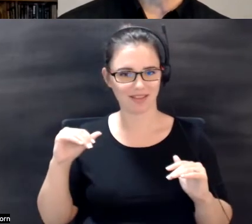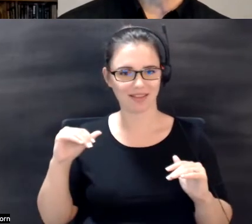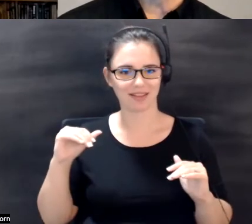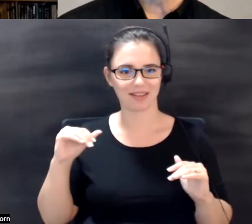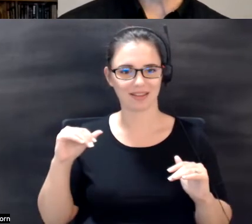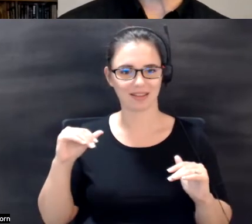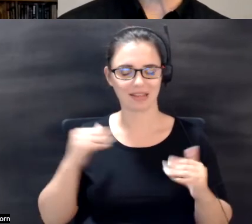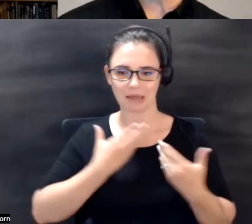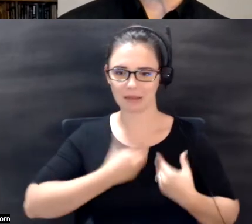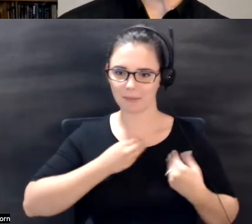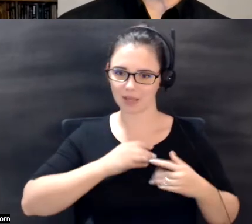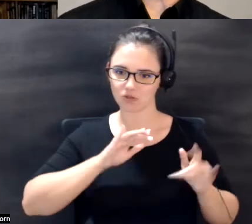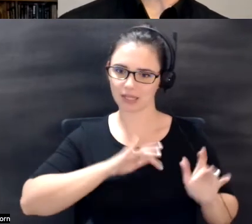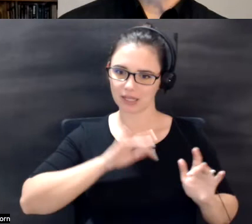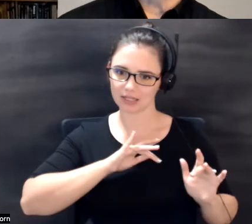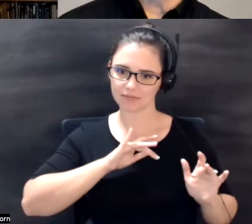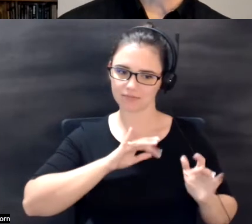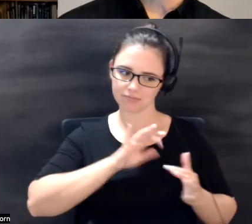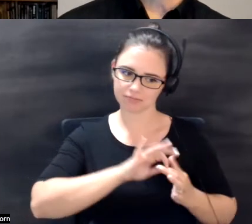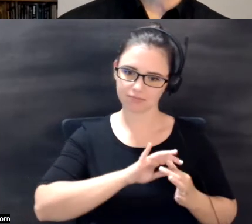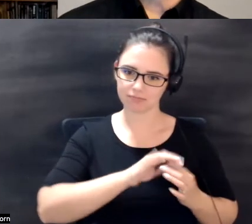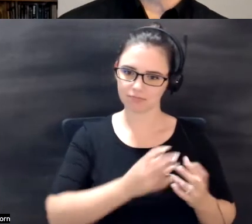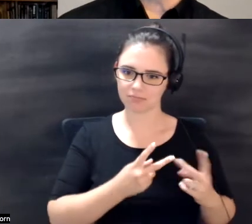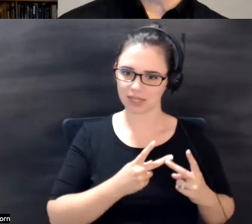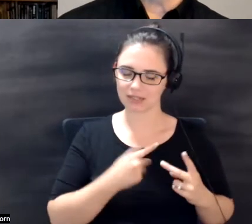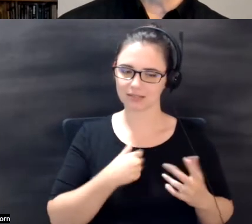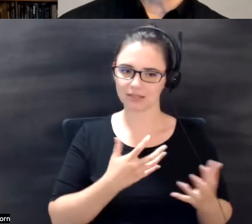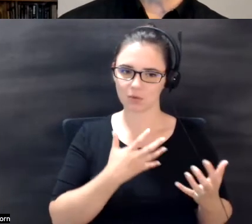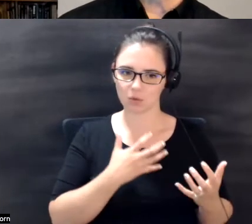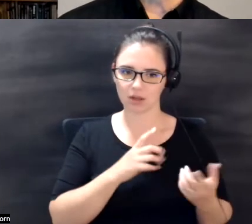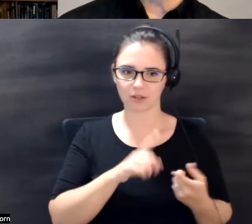compassion, empathetic place, where I want, I want to share